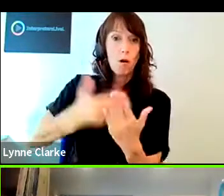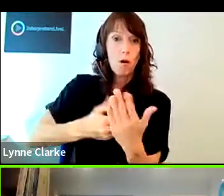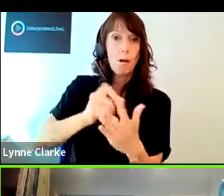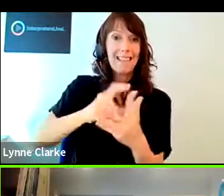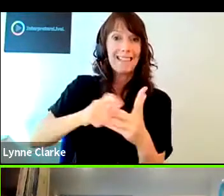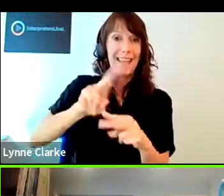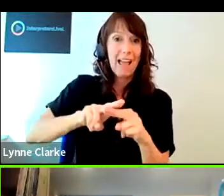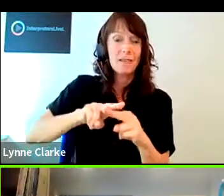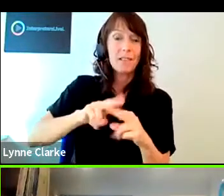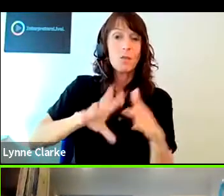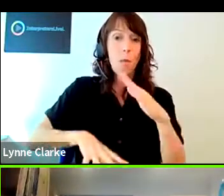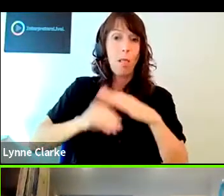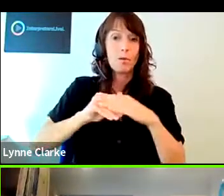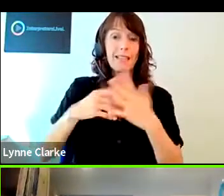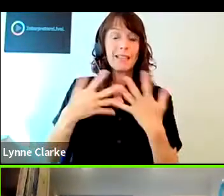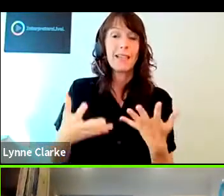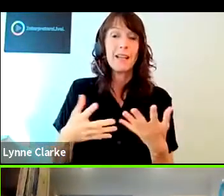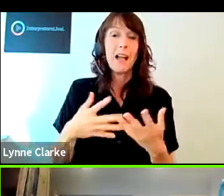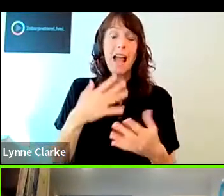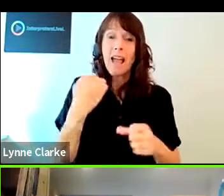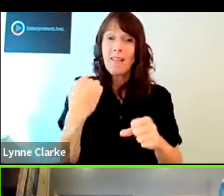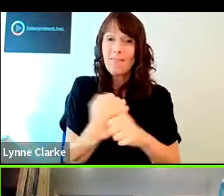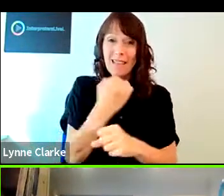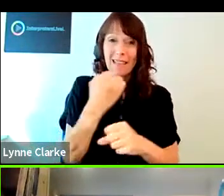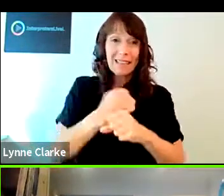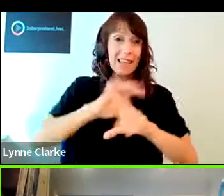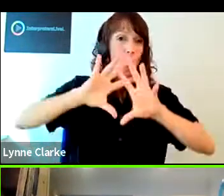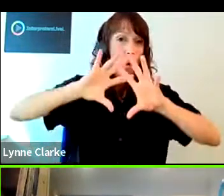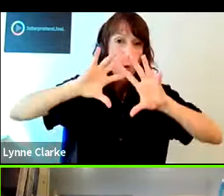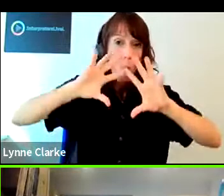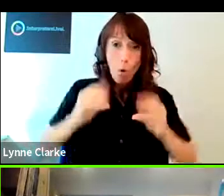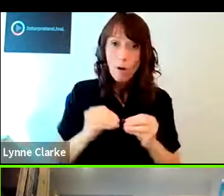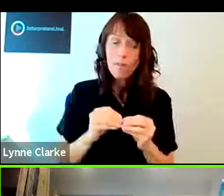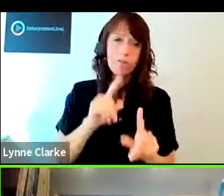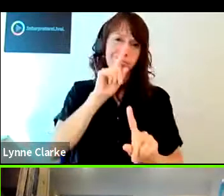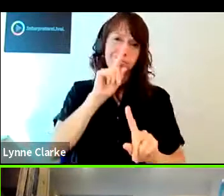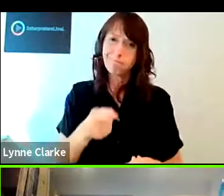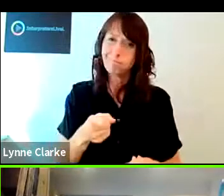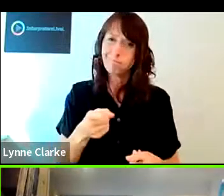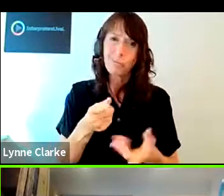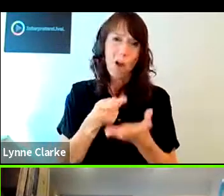because realistically fixing them all is unaffordable. I've got clients with tens of